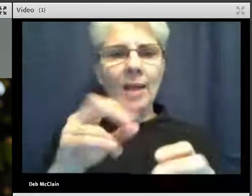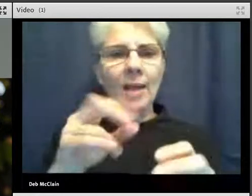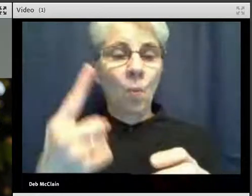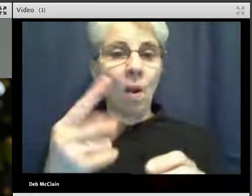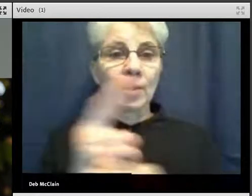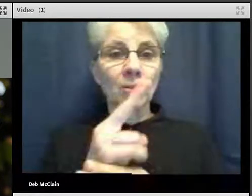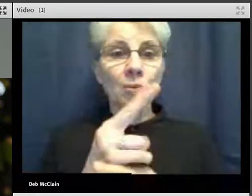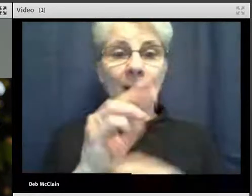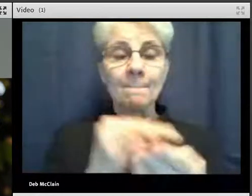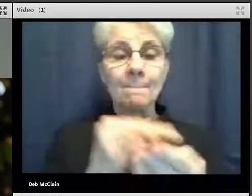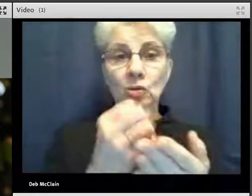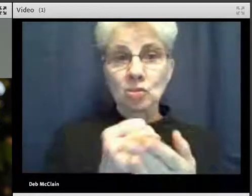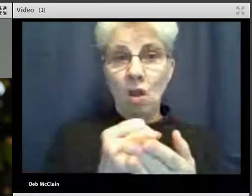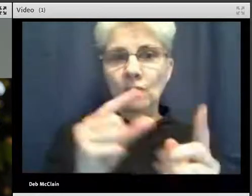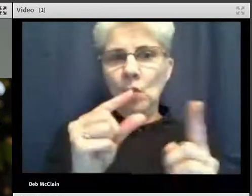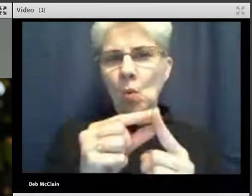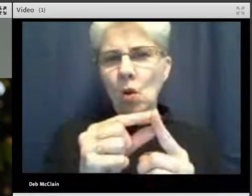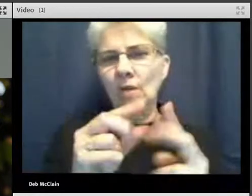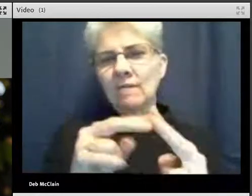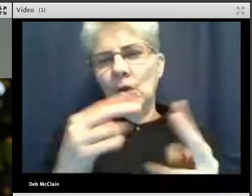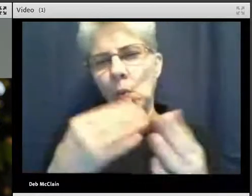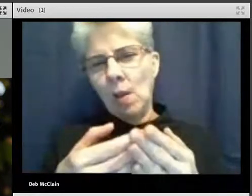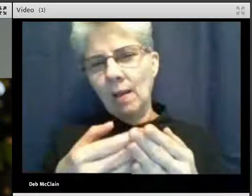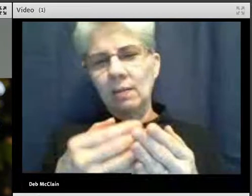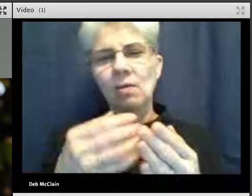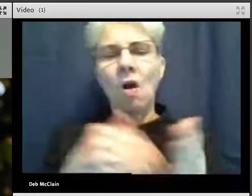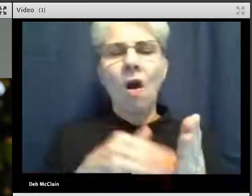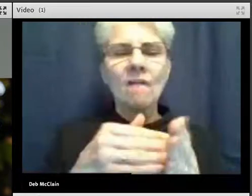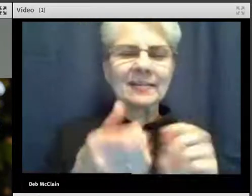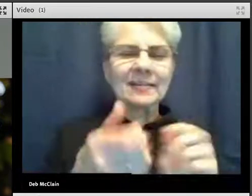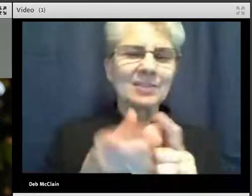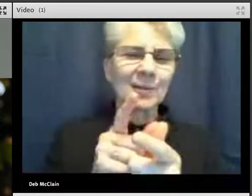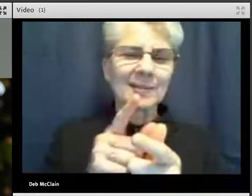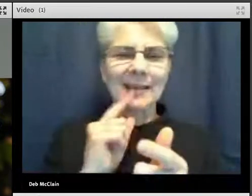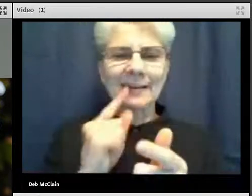You use the Microsoft Word very well. Often everything gets translated.